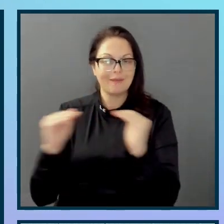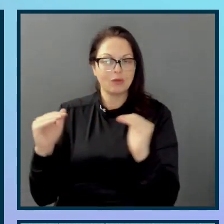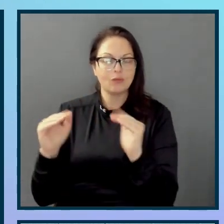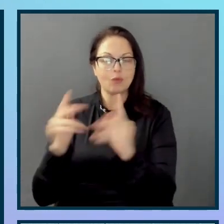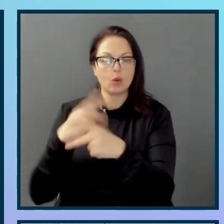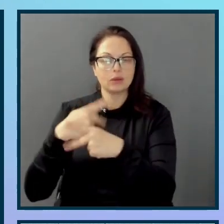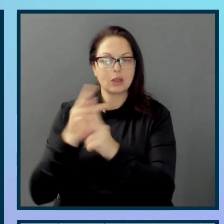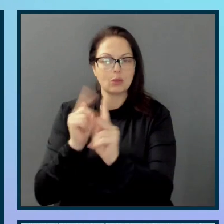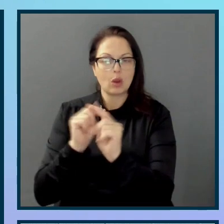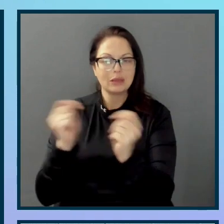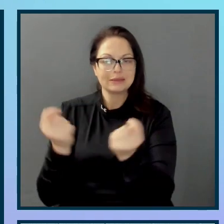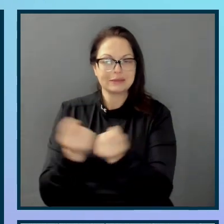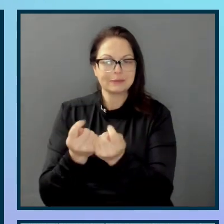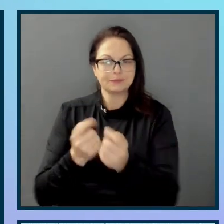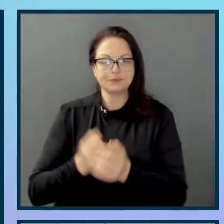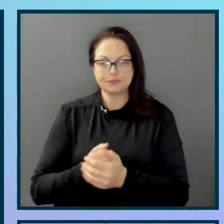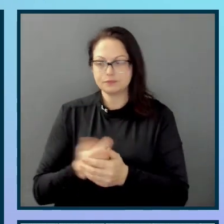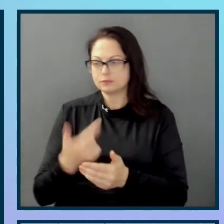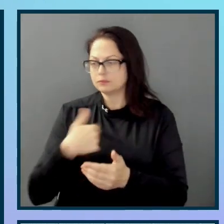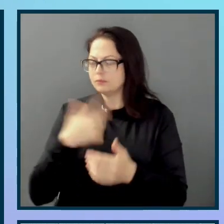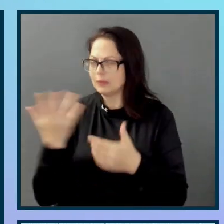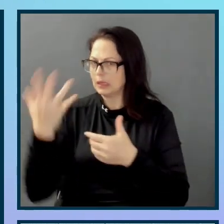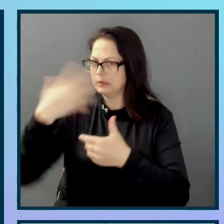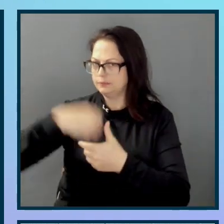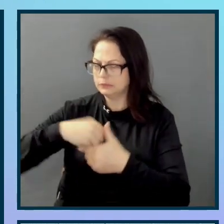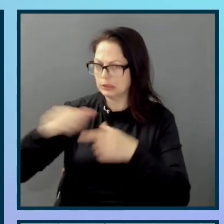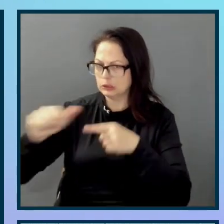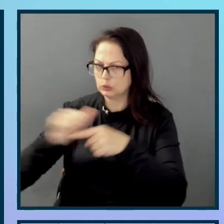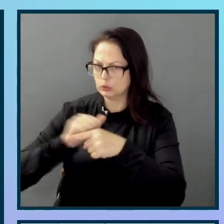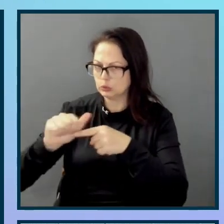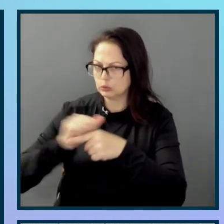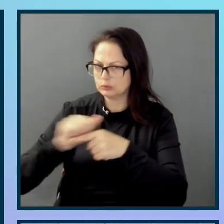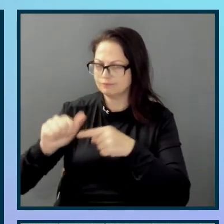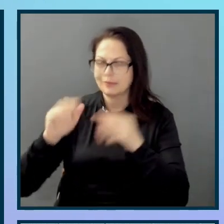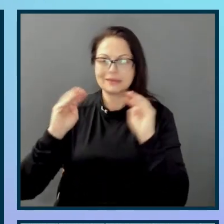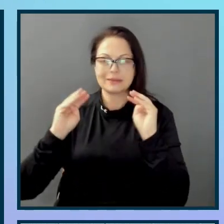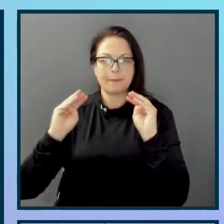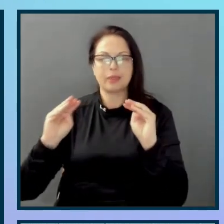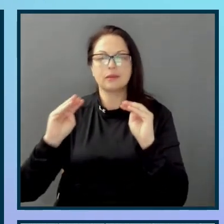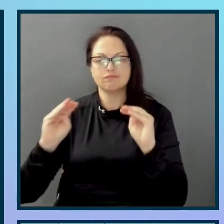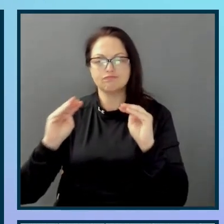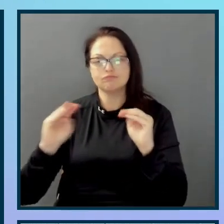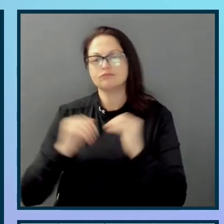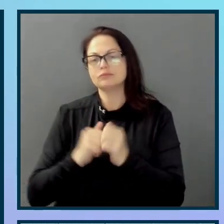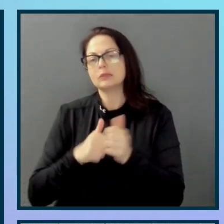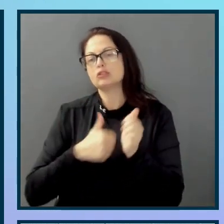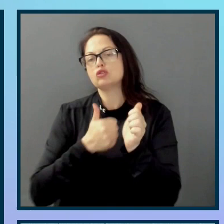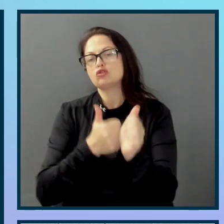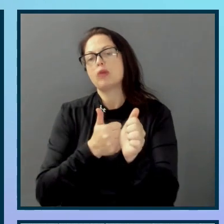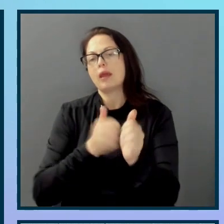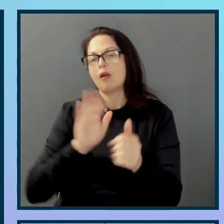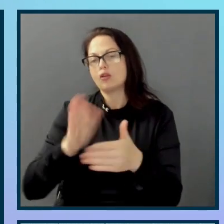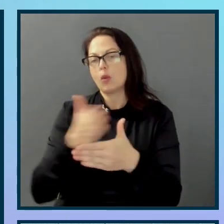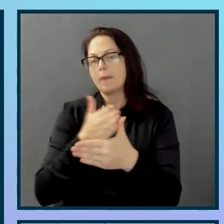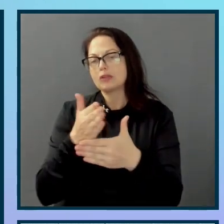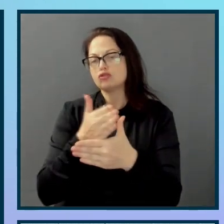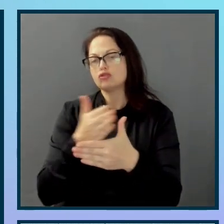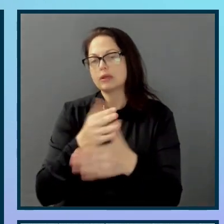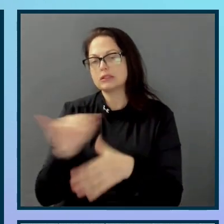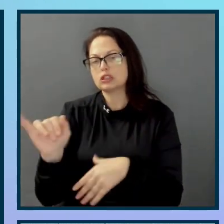So I'd consider including training as a method to track on your metrics as well. So those are a few ideas at least